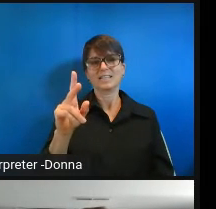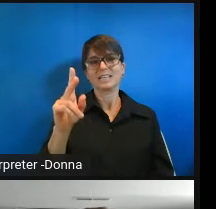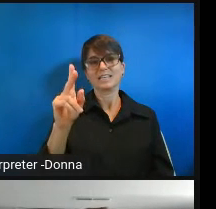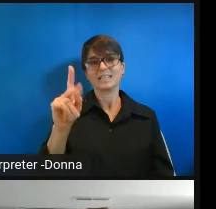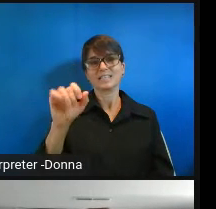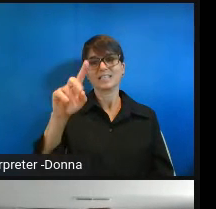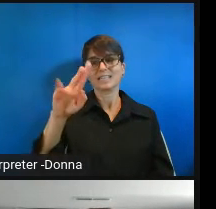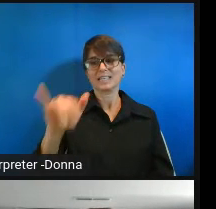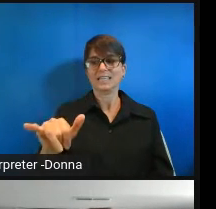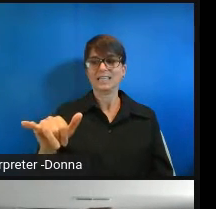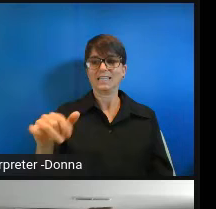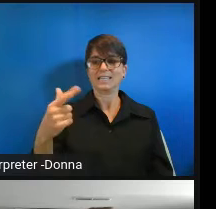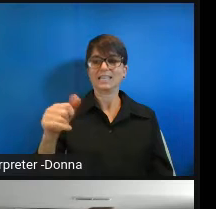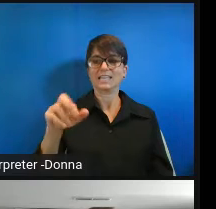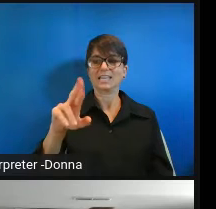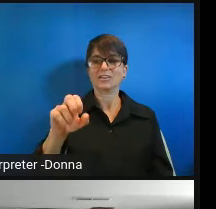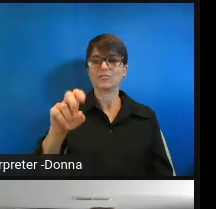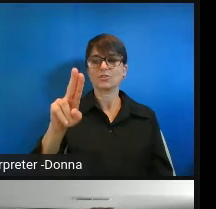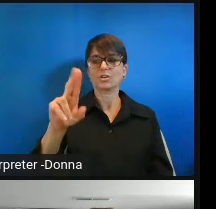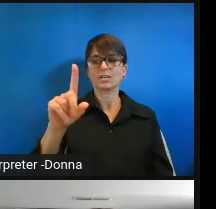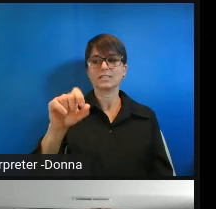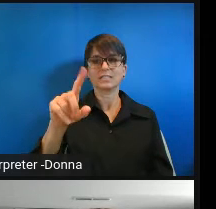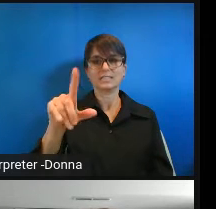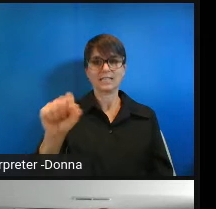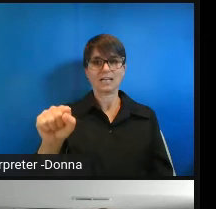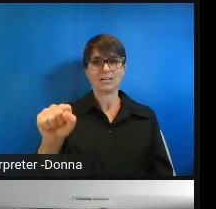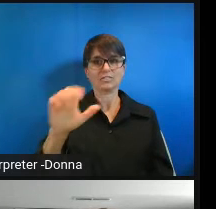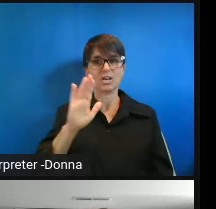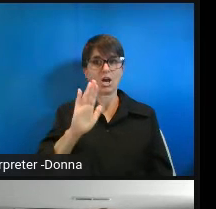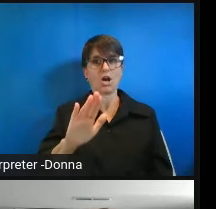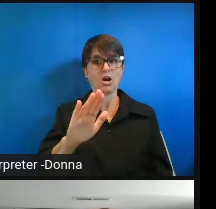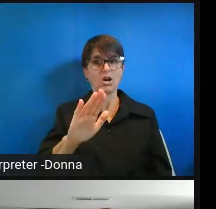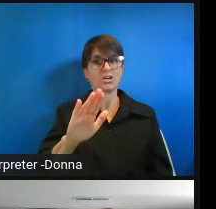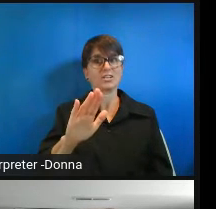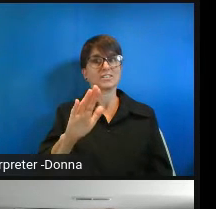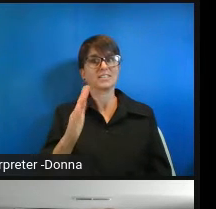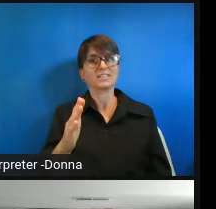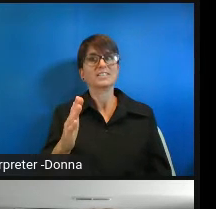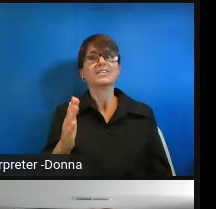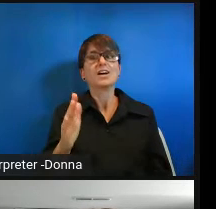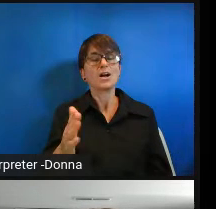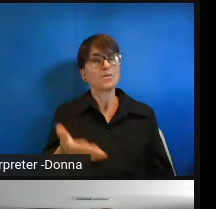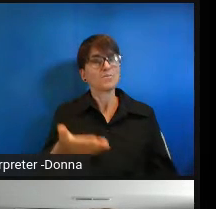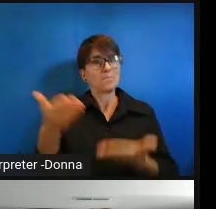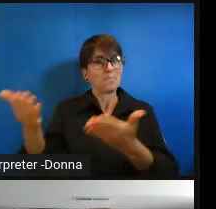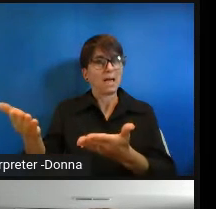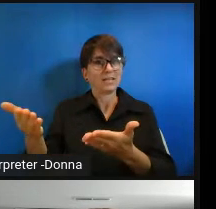lightweight JavaScript package, which is the recommended tool for creating dialogs on the web today.